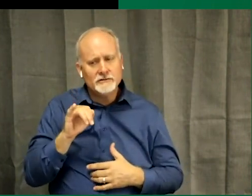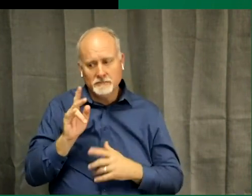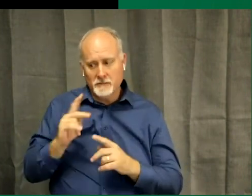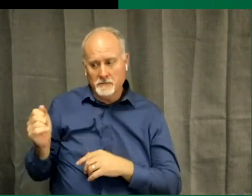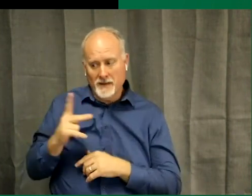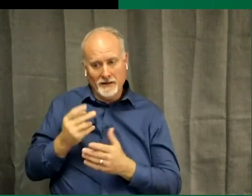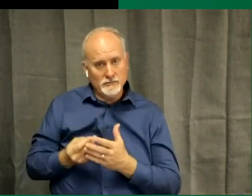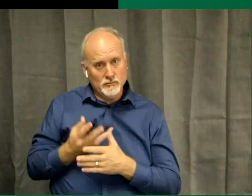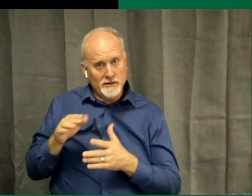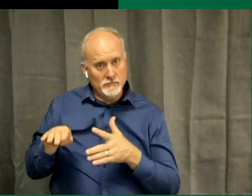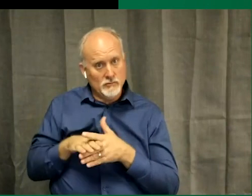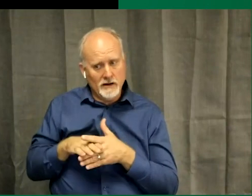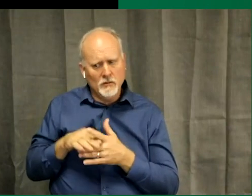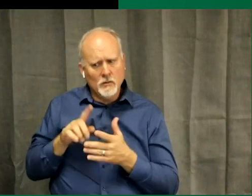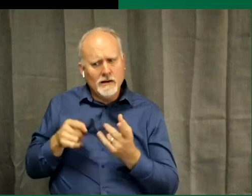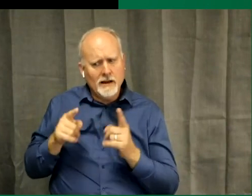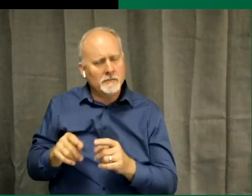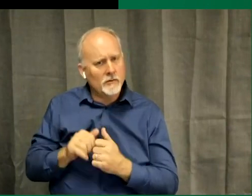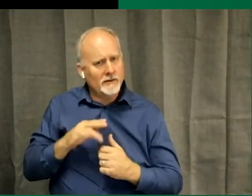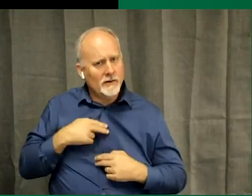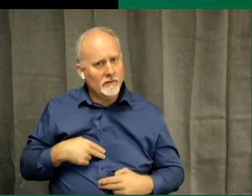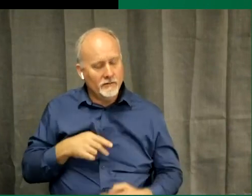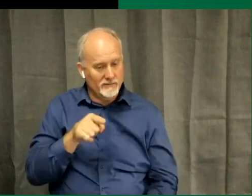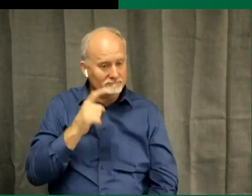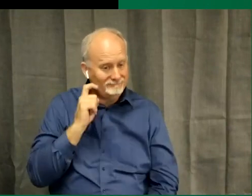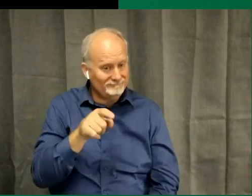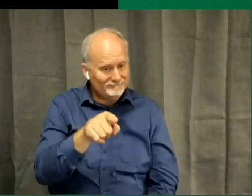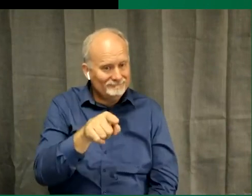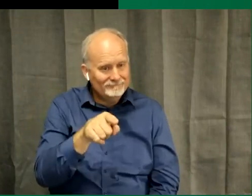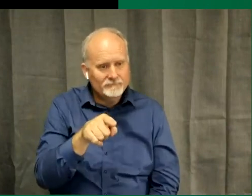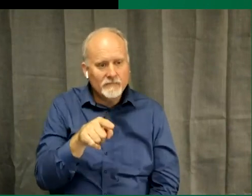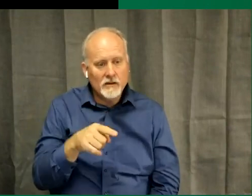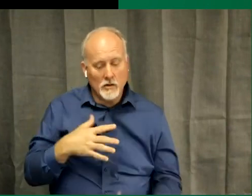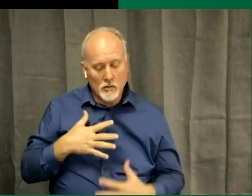happens in student health and one of the things we've noticed is that respiratory infections go